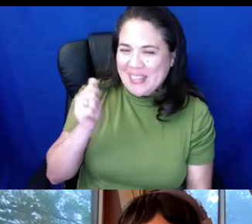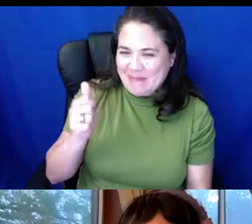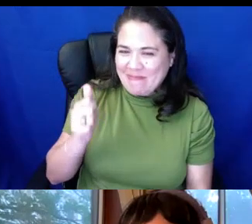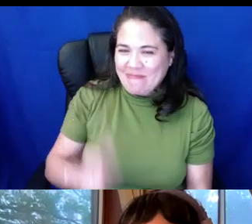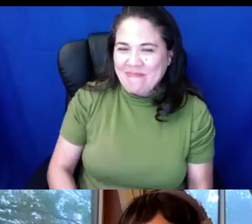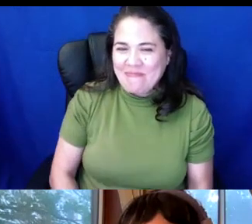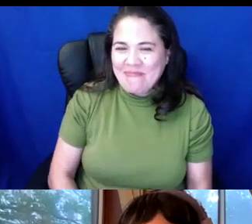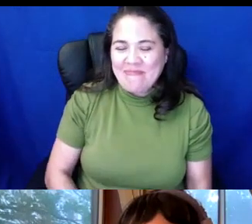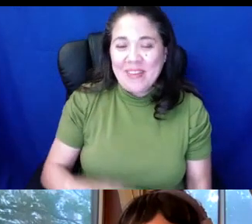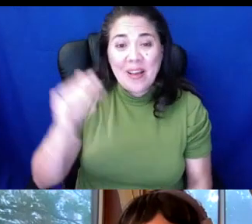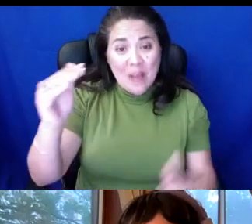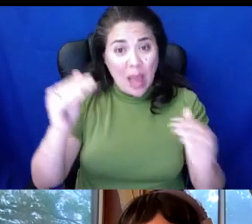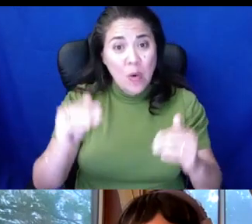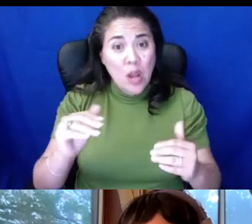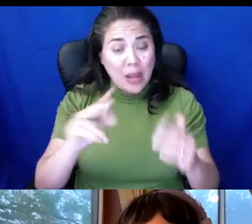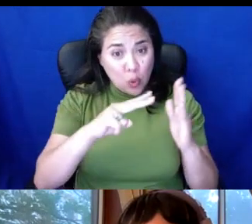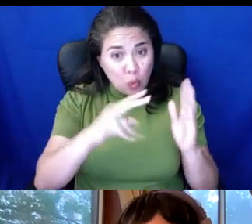Tonya Suther: Our next reader is Victoria balanced way, low.